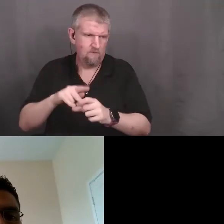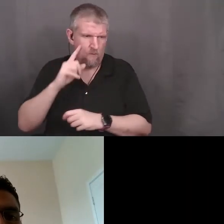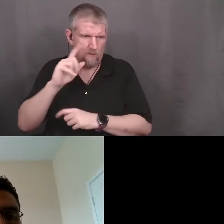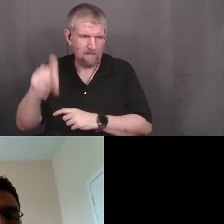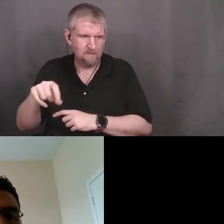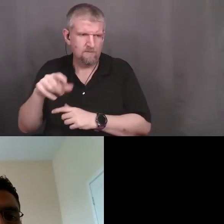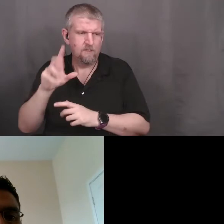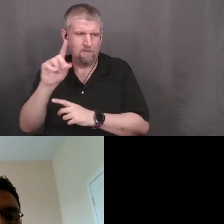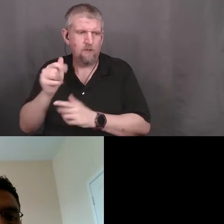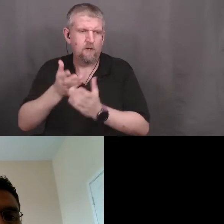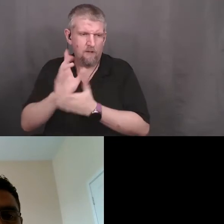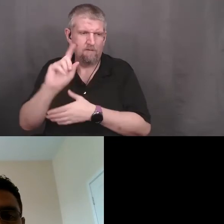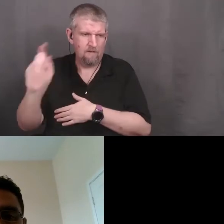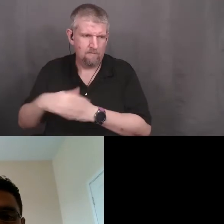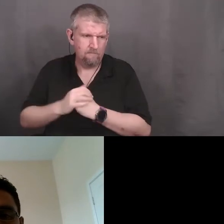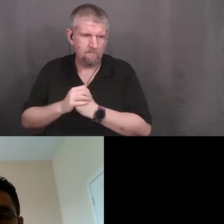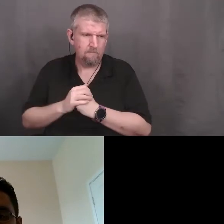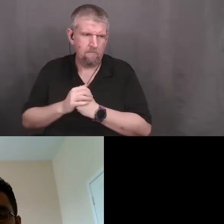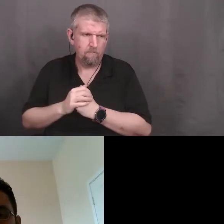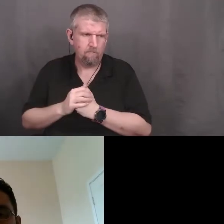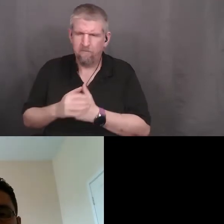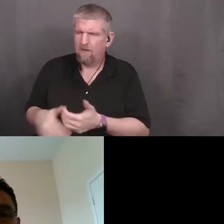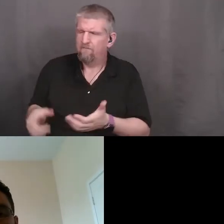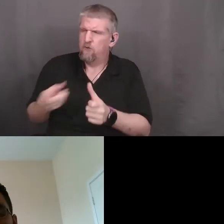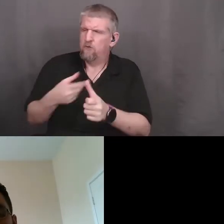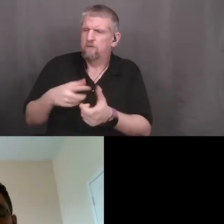a better understanding of what Disability Rights Texas is.